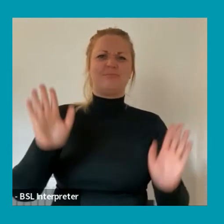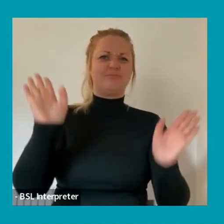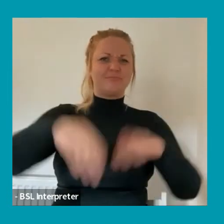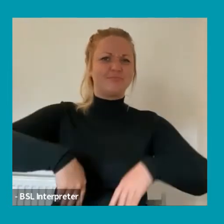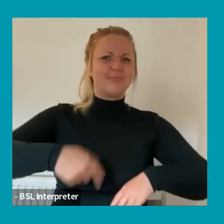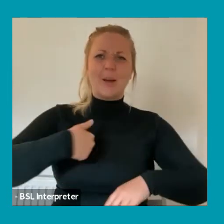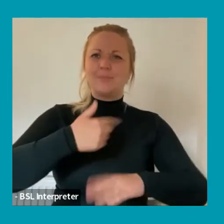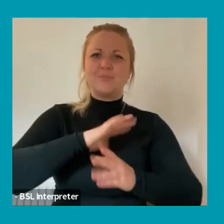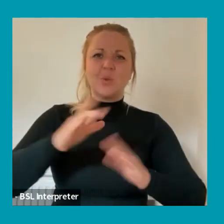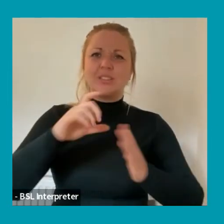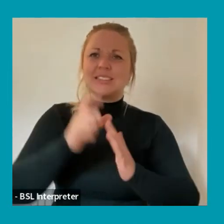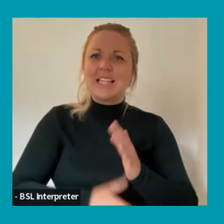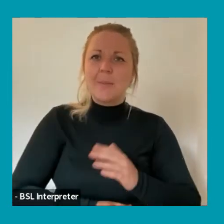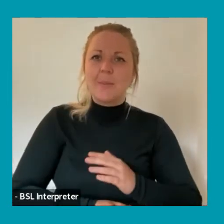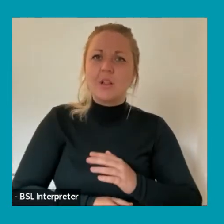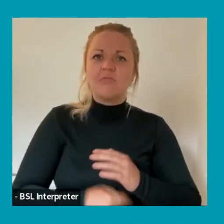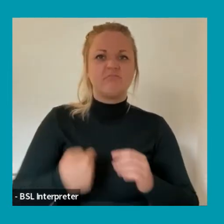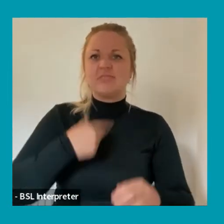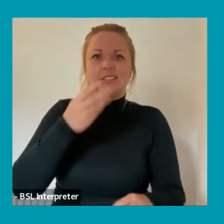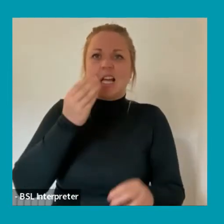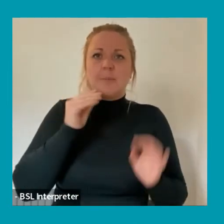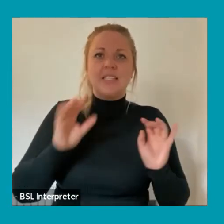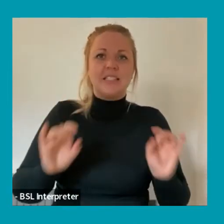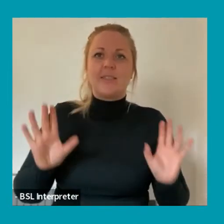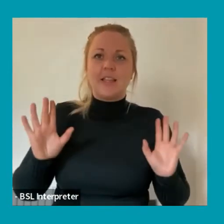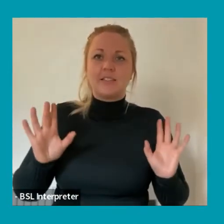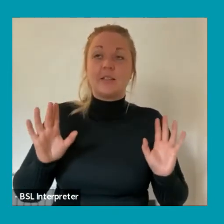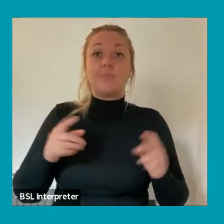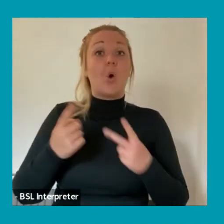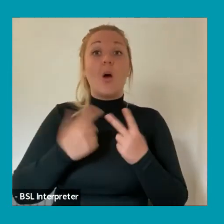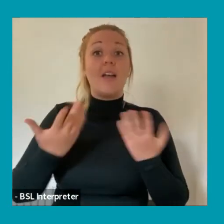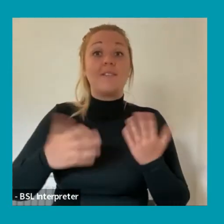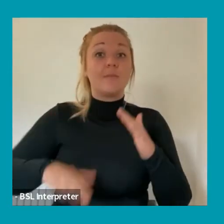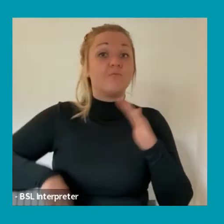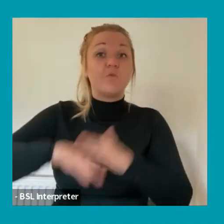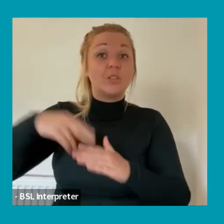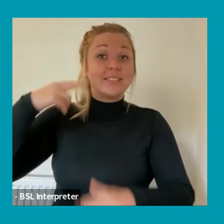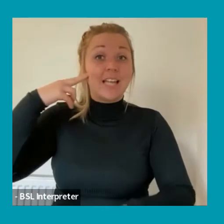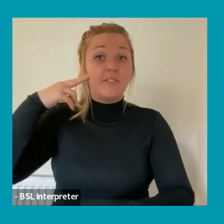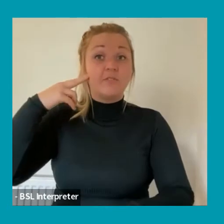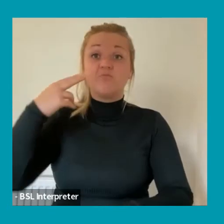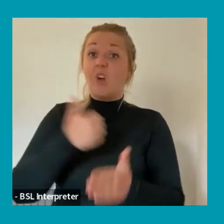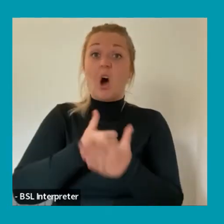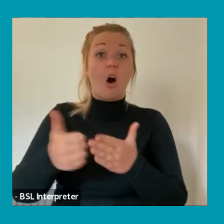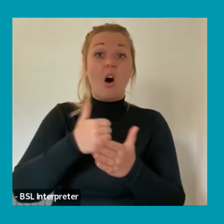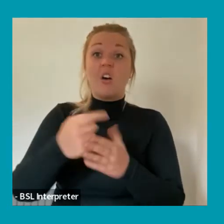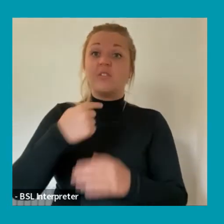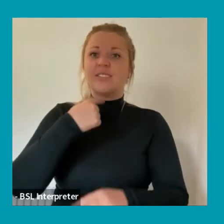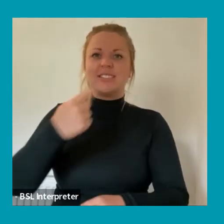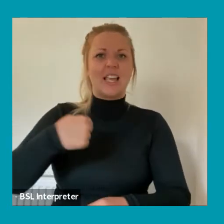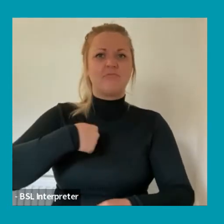Or even people work, are profoundly deaf. Sometimes describe themselves as a minority language speaker